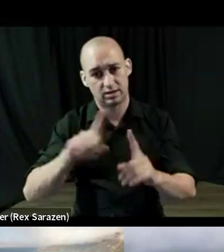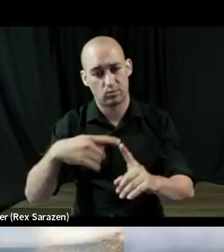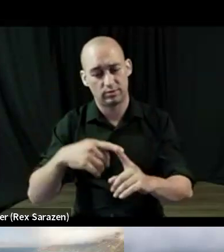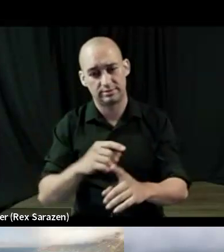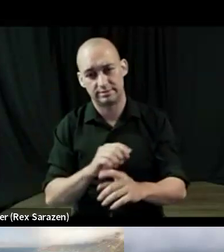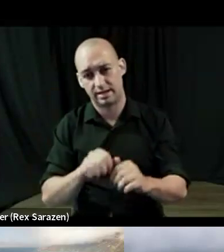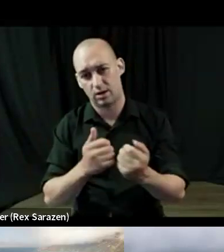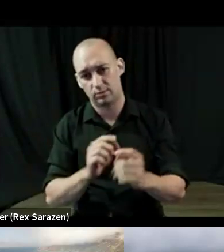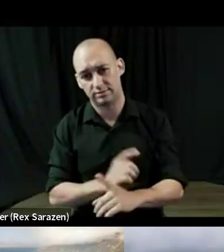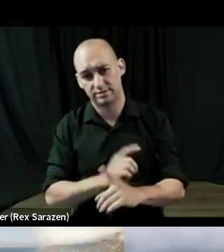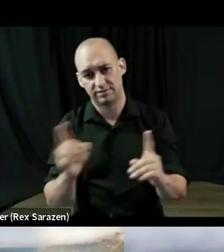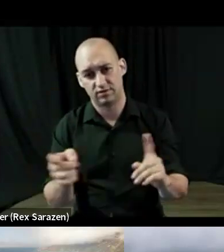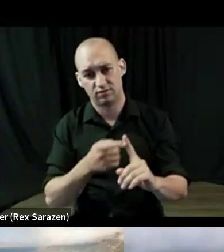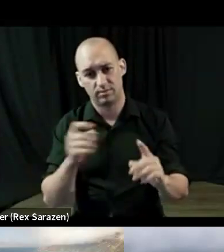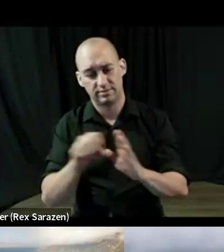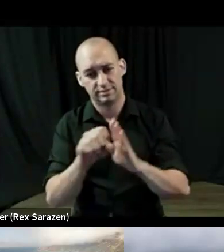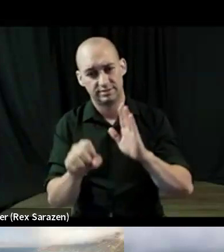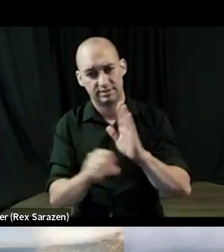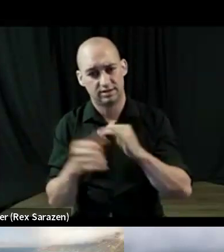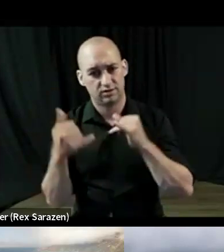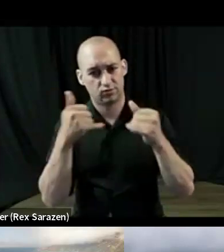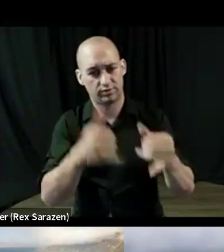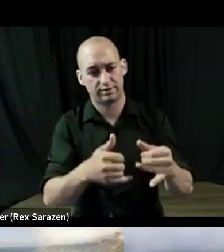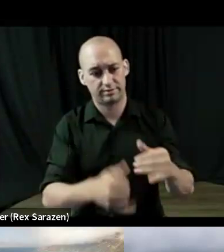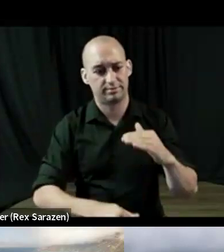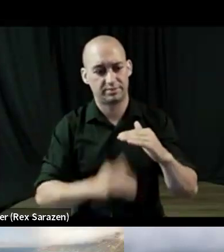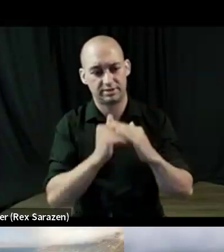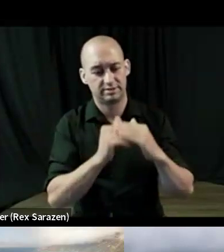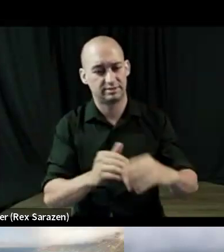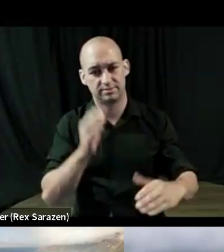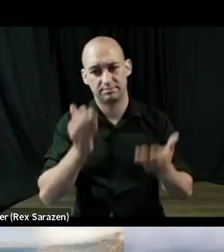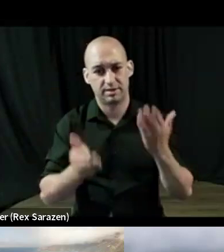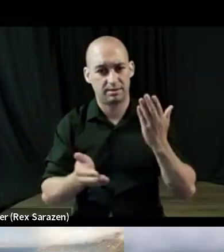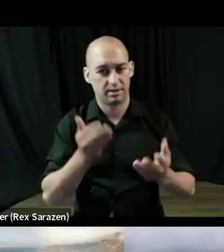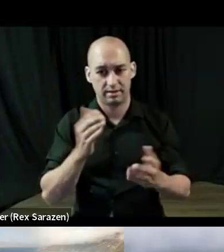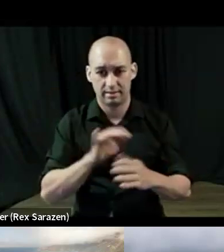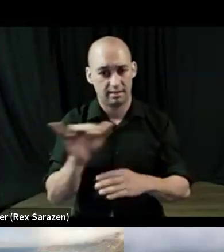program or other programs. So probably, like, you know, many of you, we're reading through